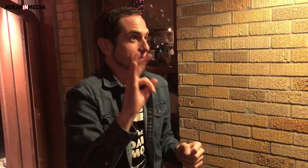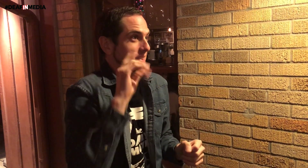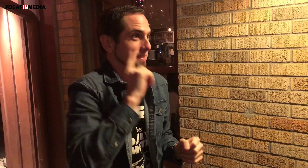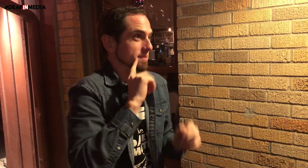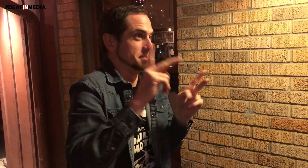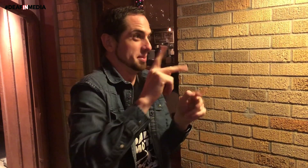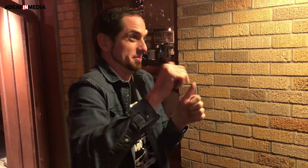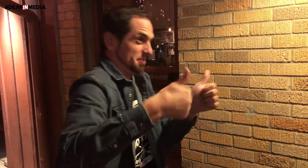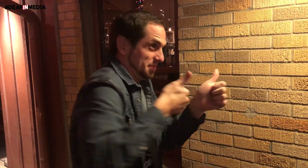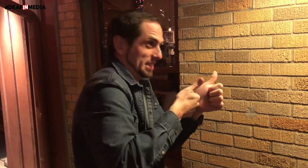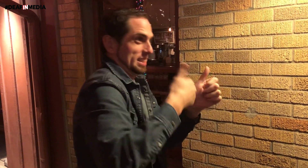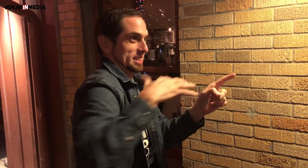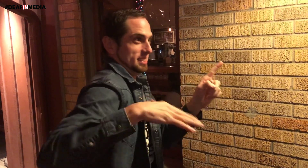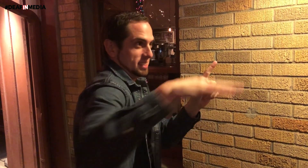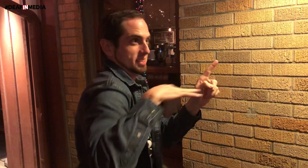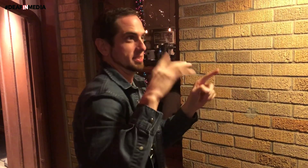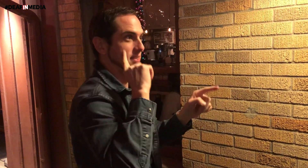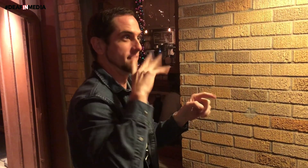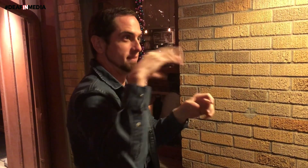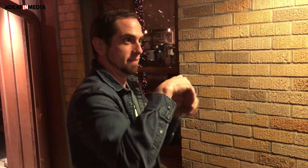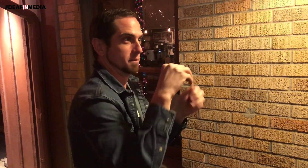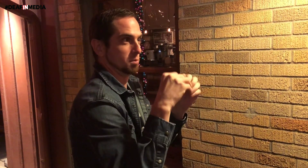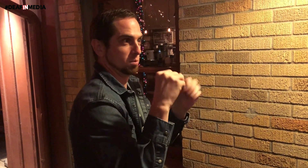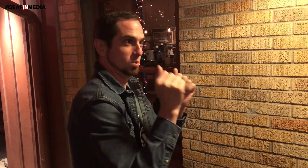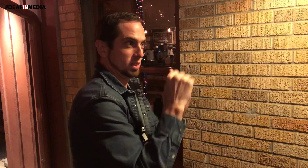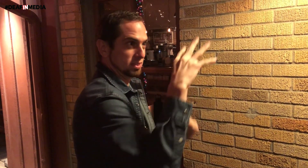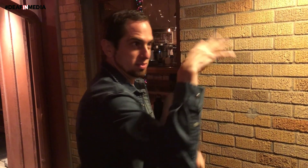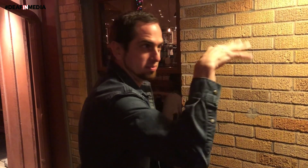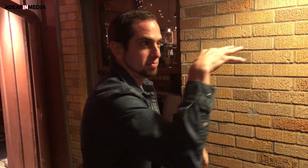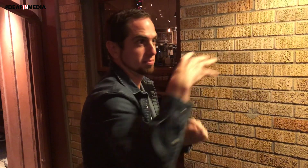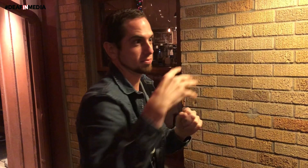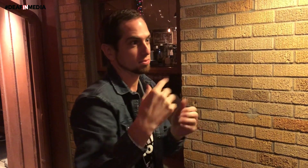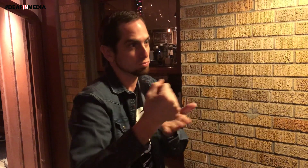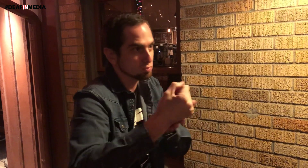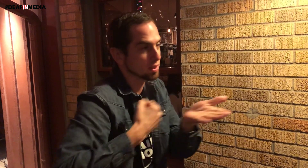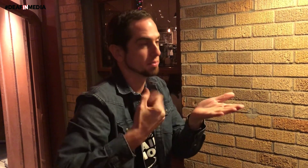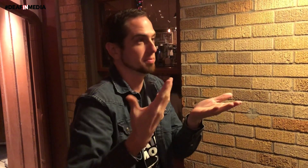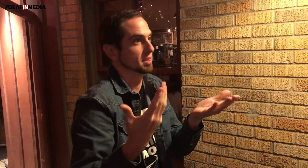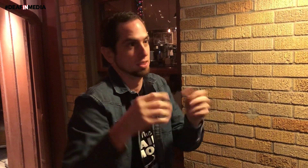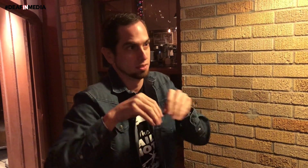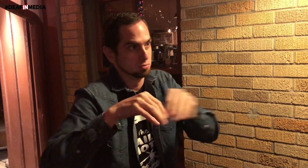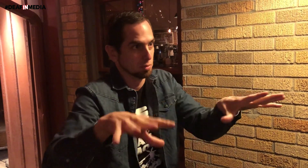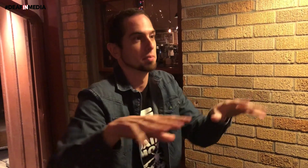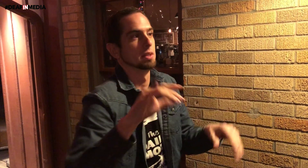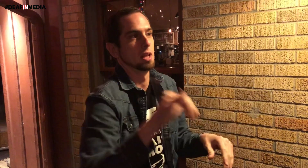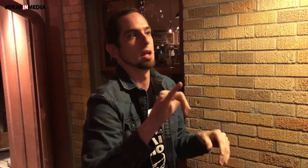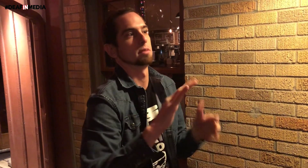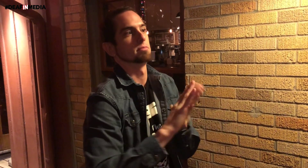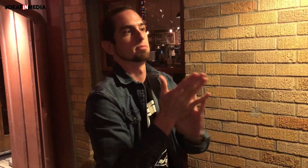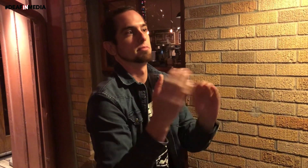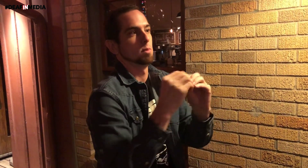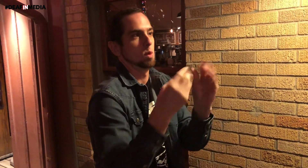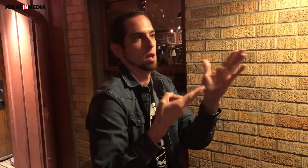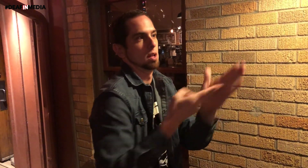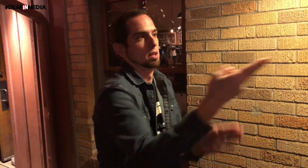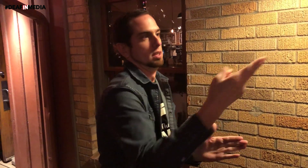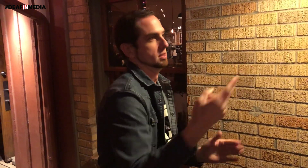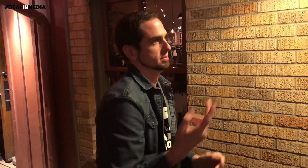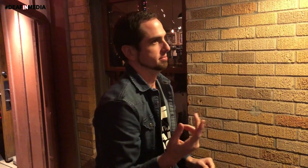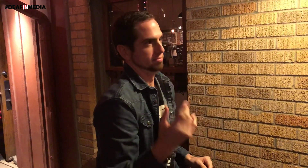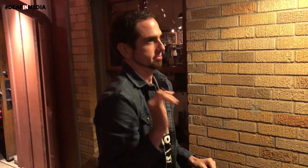With Deaf people involved in the entire process, creating the script, filming, and that becomes authentic